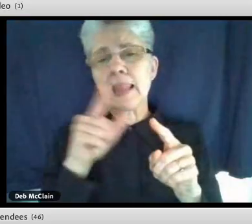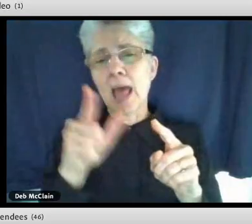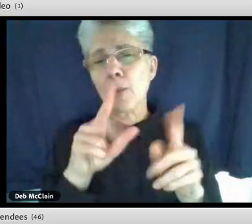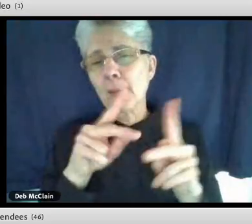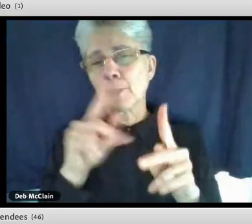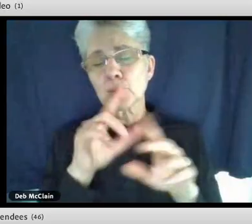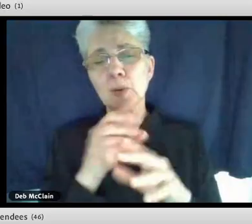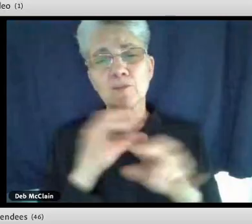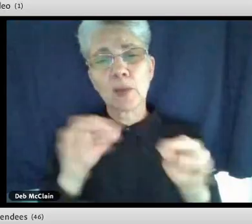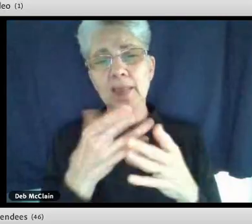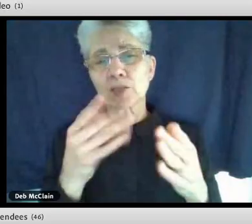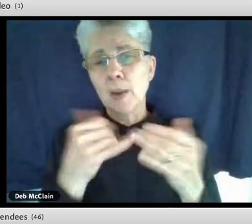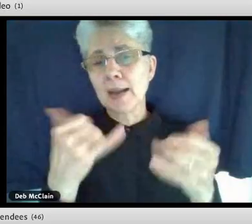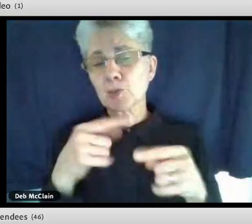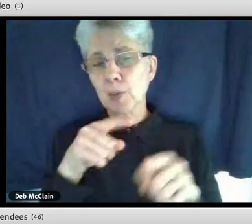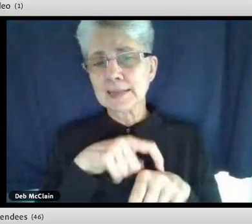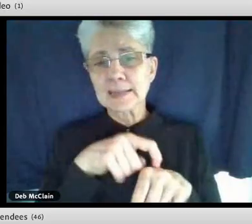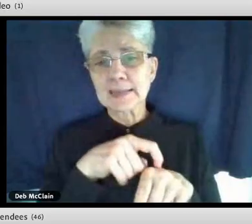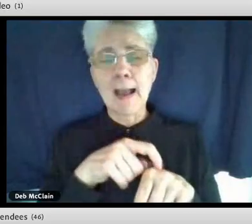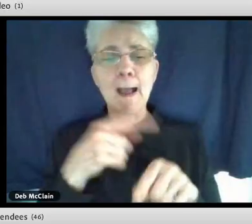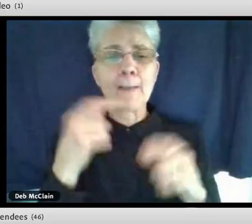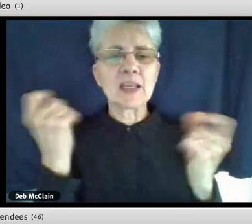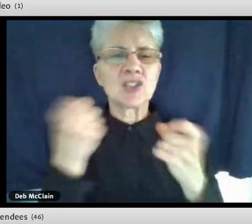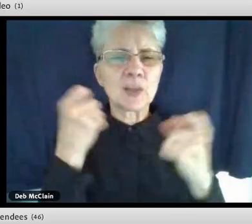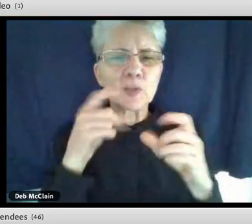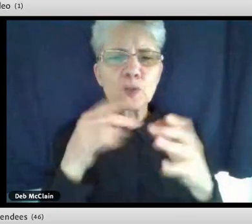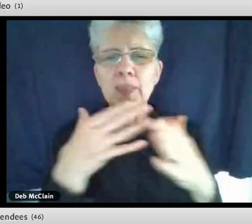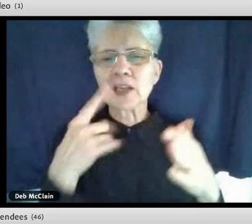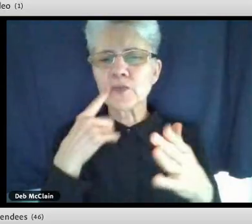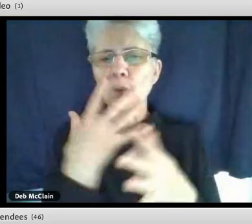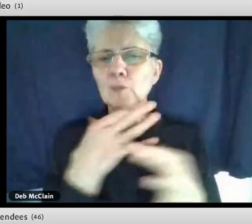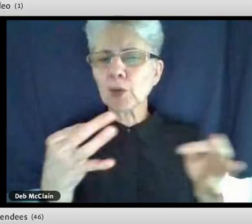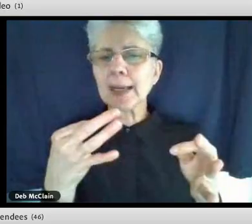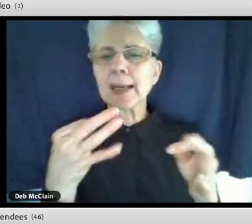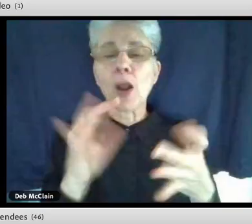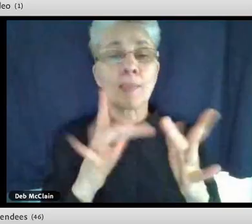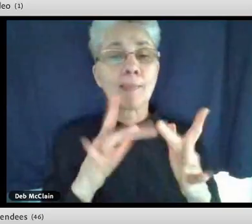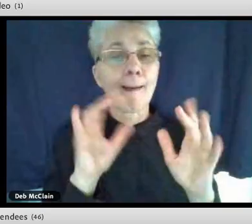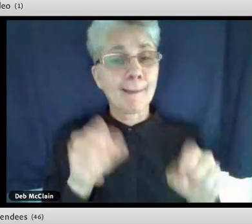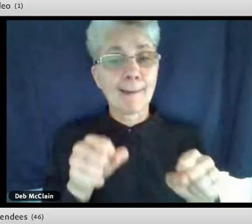Gyms are doing stuff for free online. The idea is you want to work towards, you know,